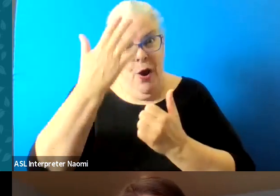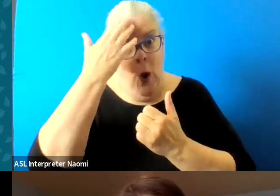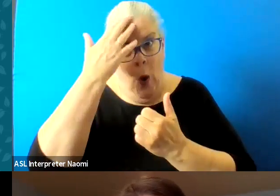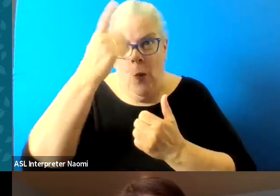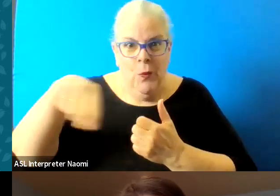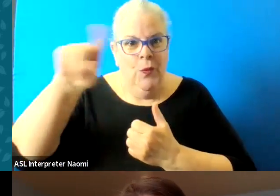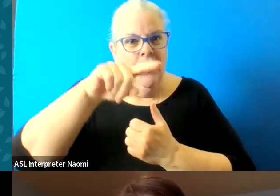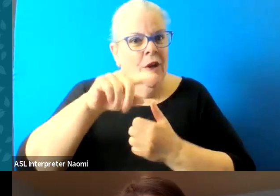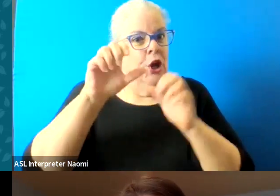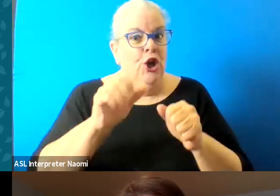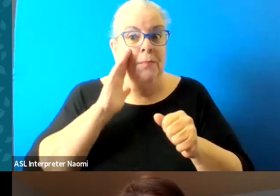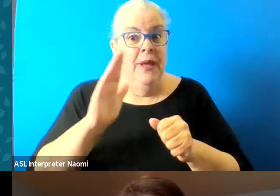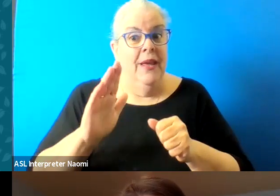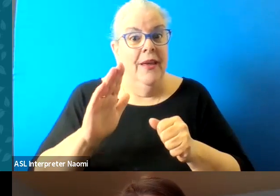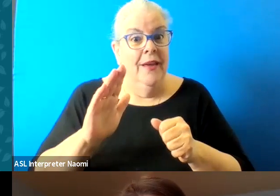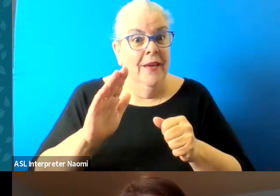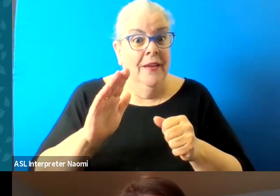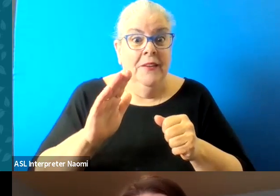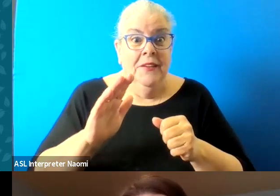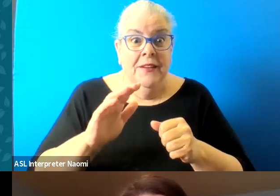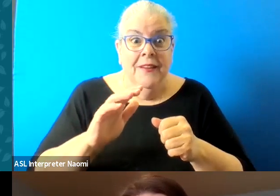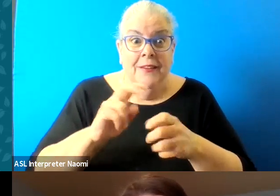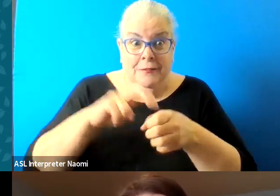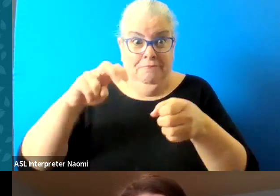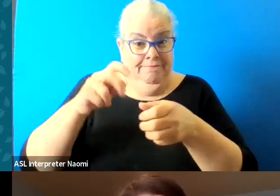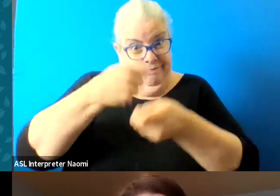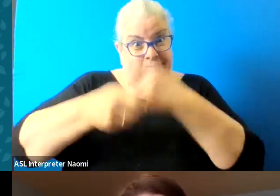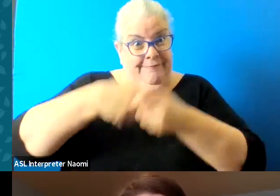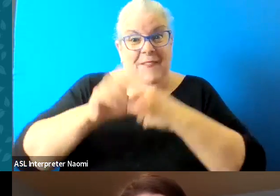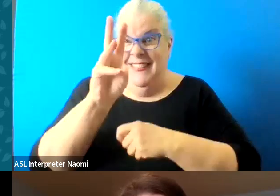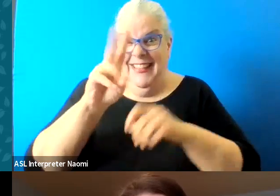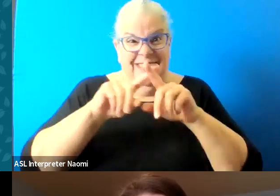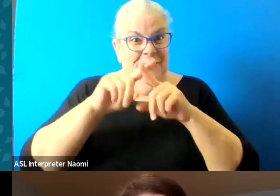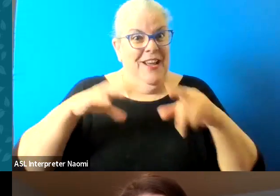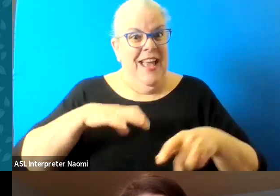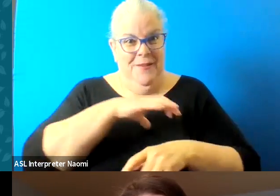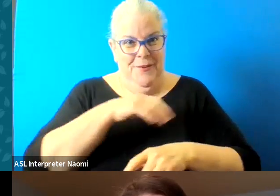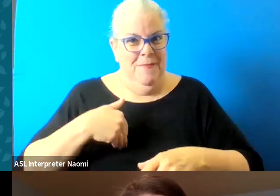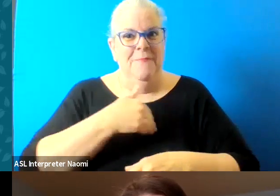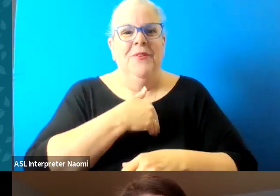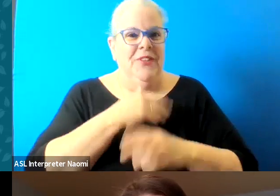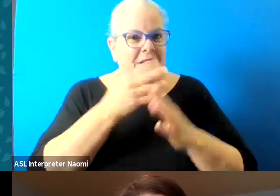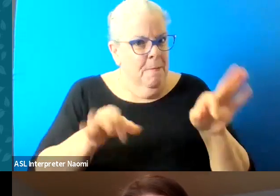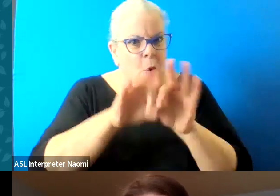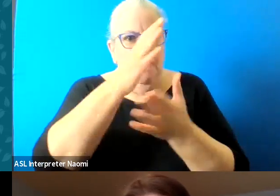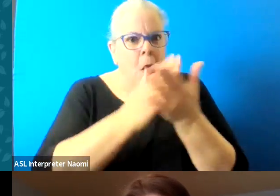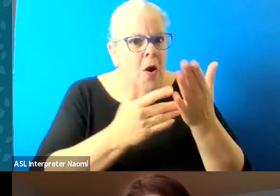'cause it could be a turnover of six council members that you're really an important part of the community and that we should care.